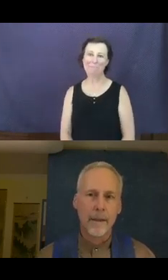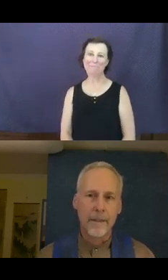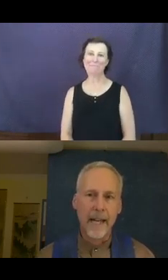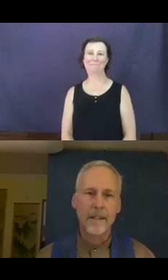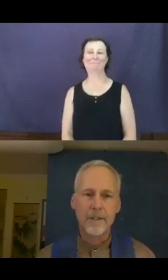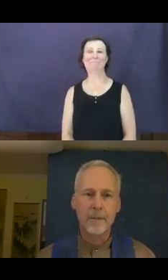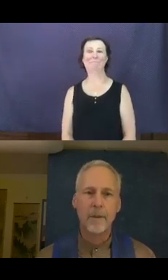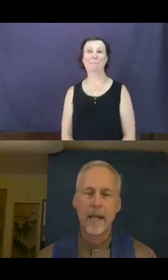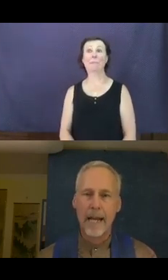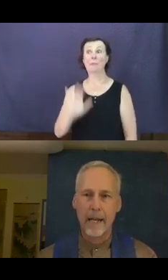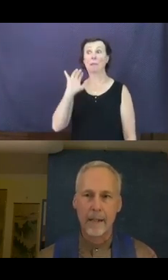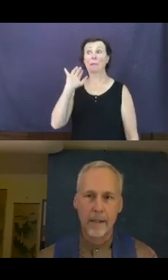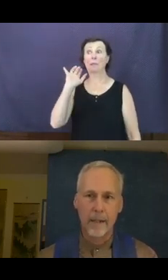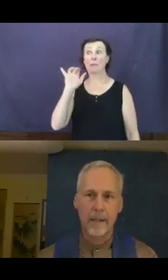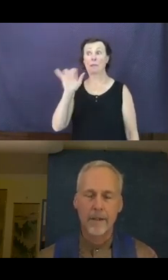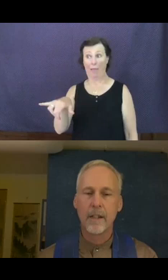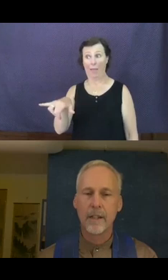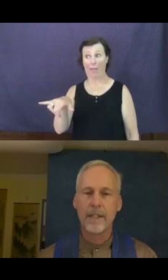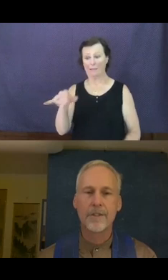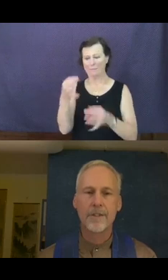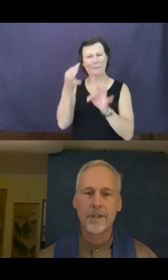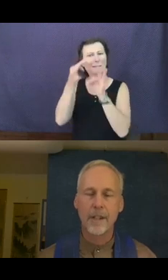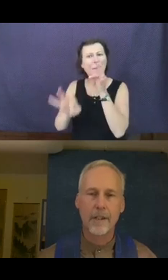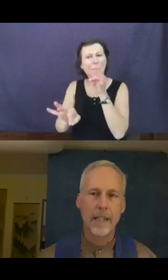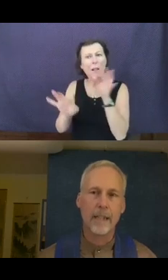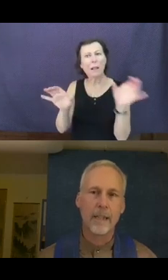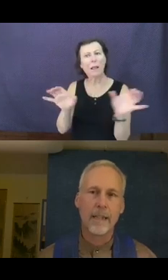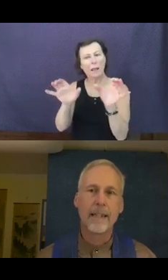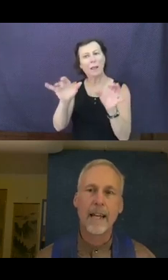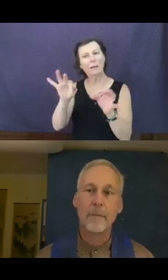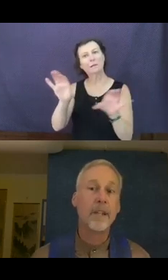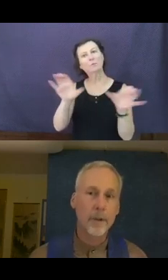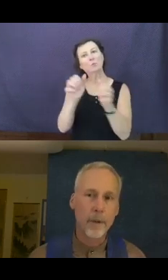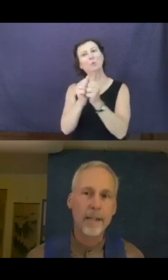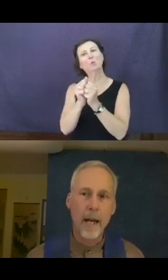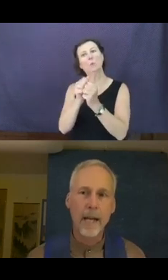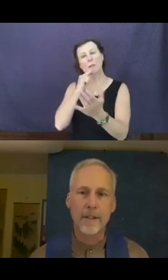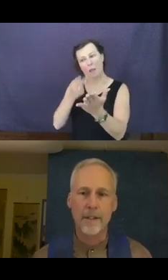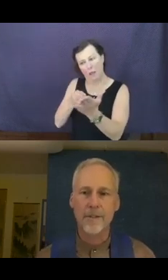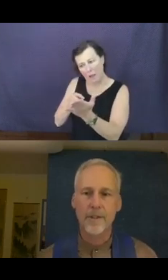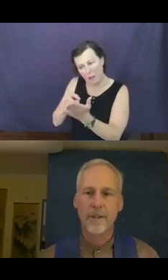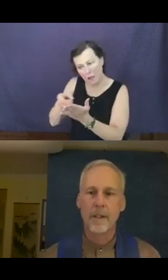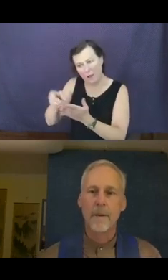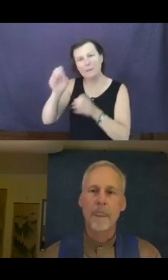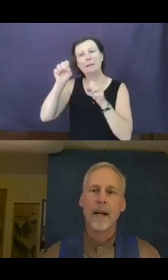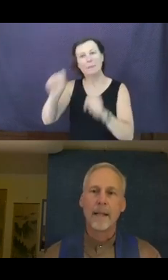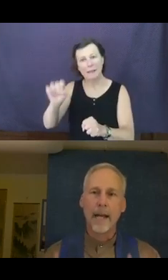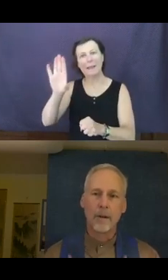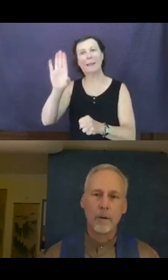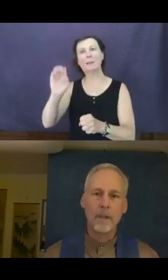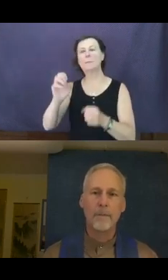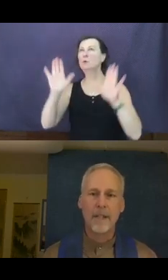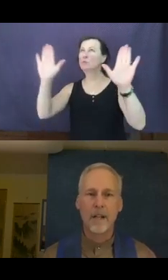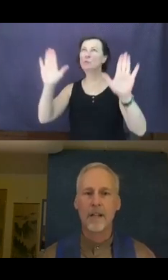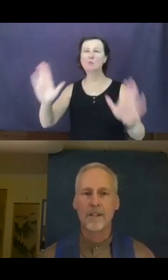That simple act, done in sincerity, can be a great kindness, not only because